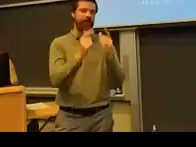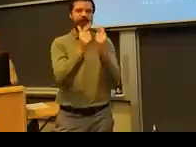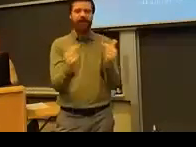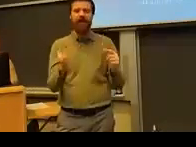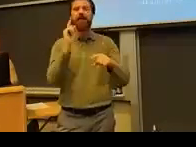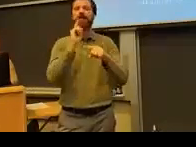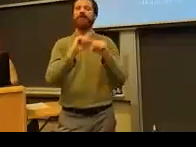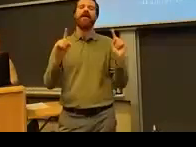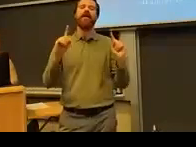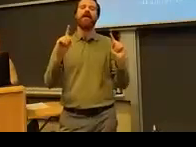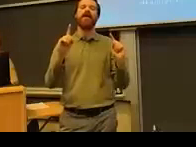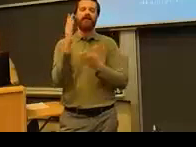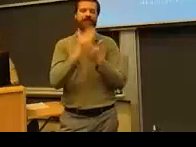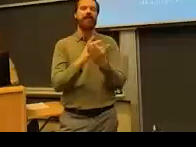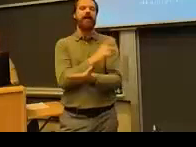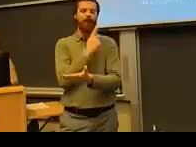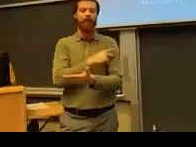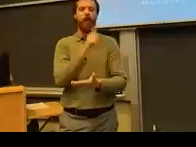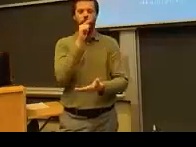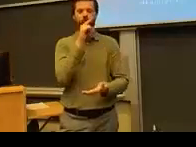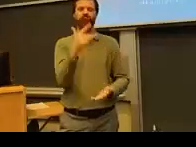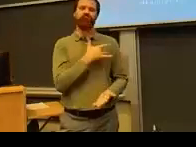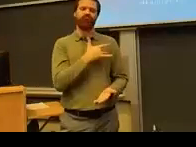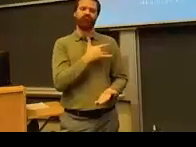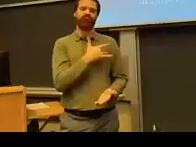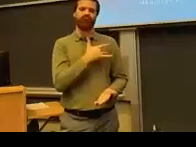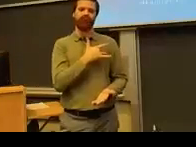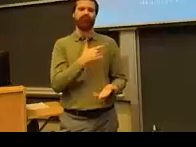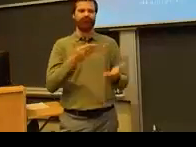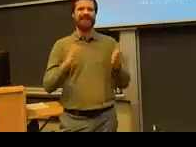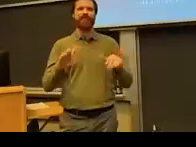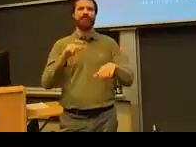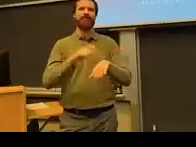there are certain patients that just stick with you and so I'll let you take take a minute to read